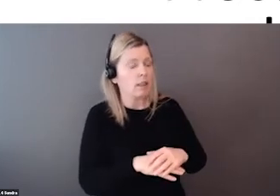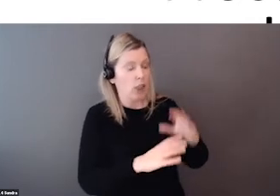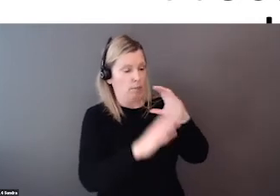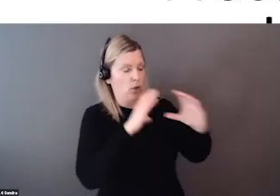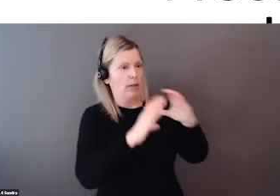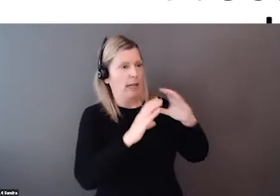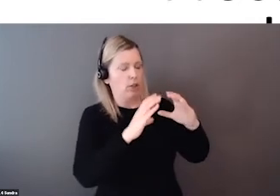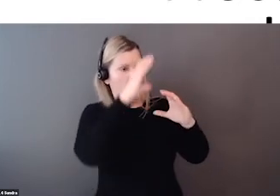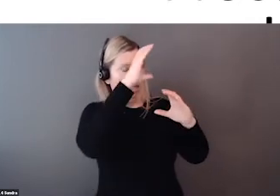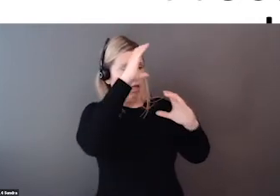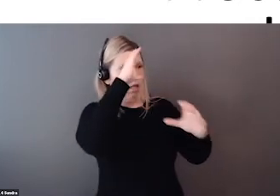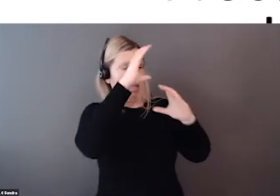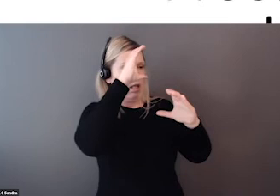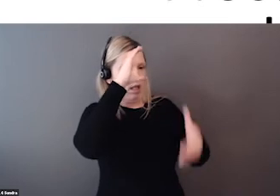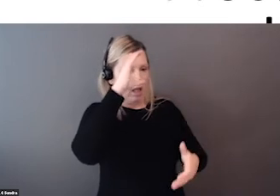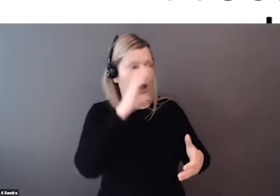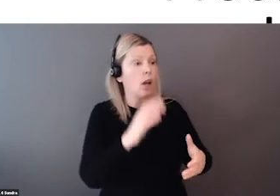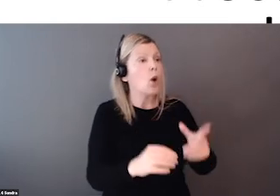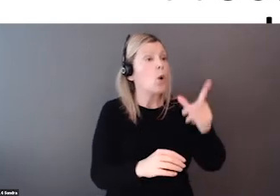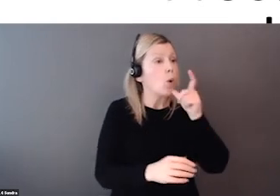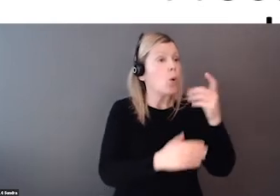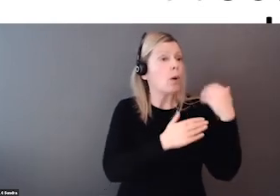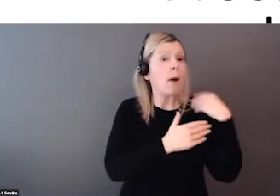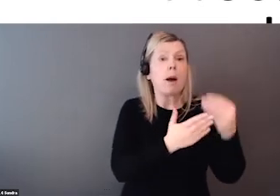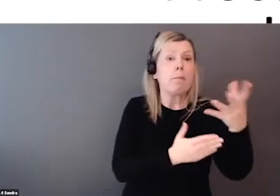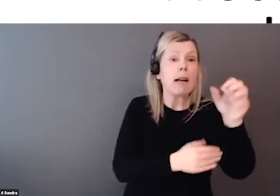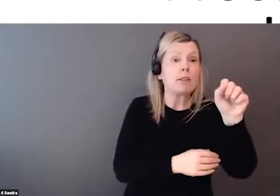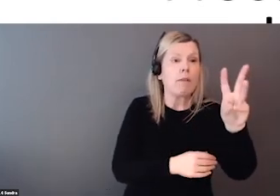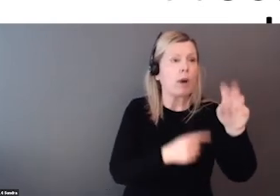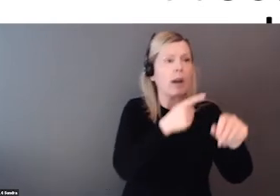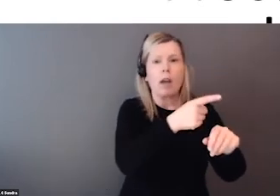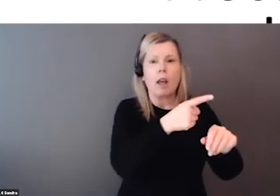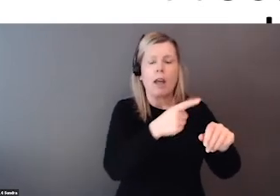and also procurement practices within the workplace that fail to select accessible products.